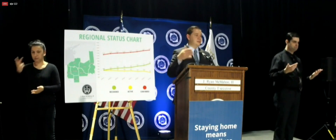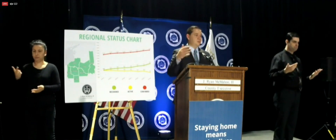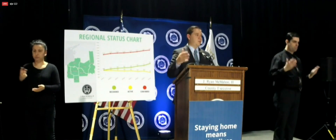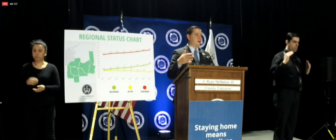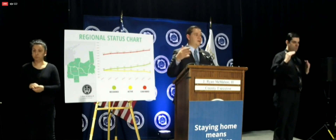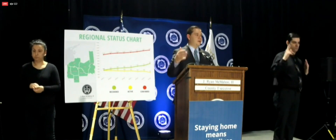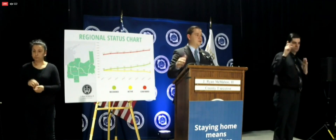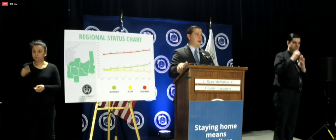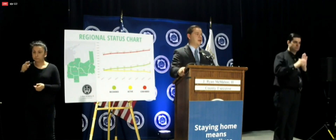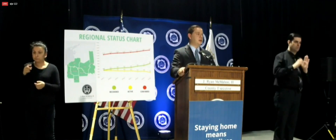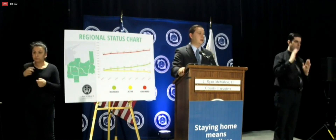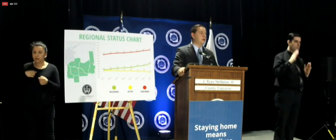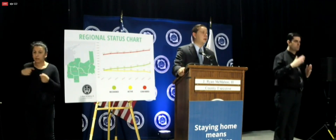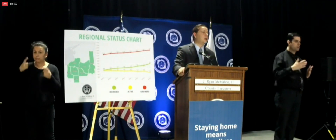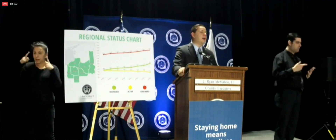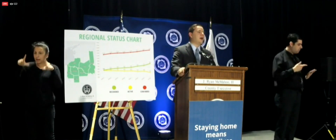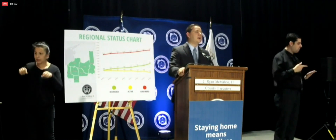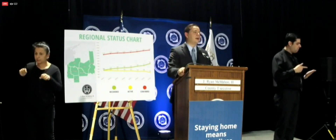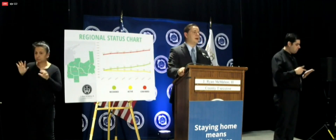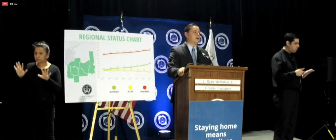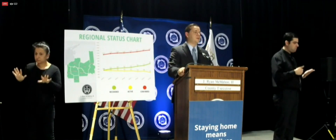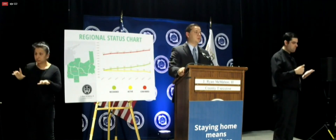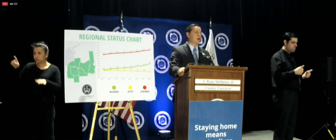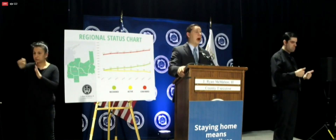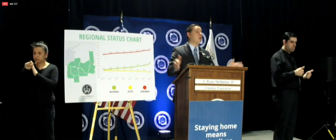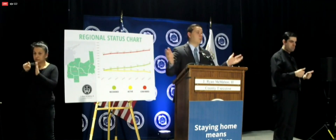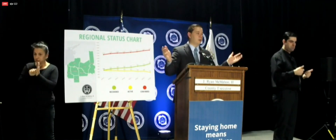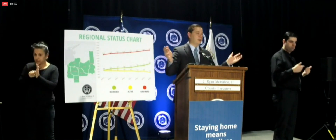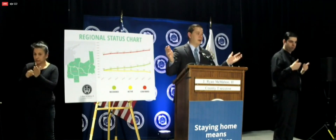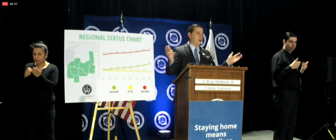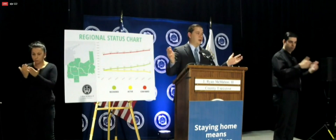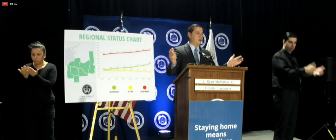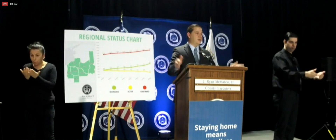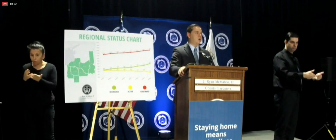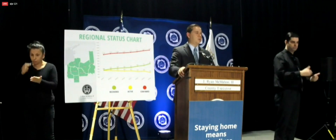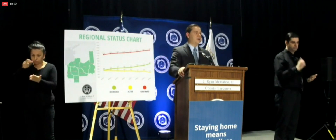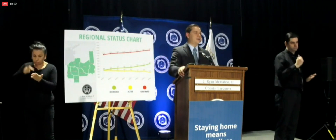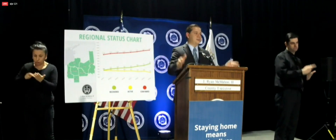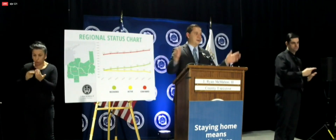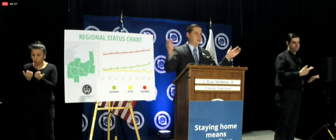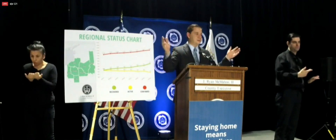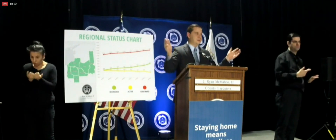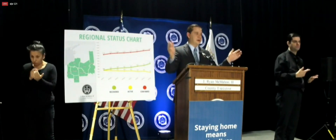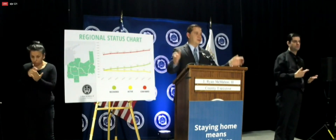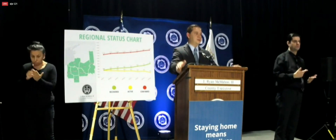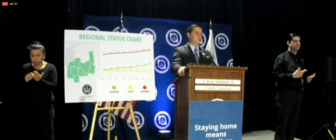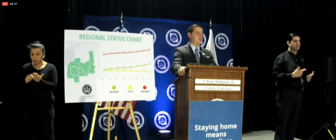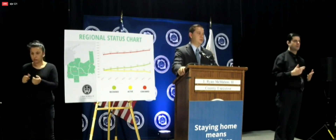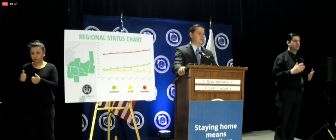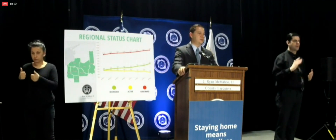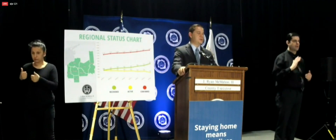EVENTUALLY, WE'RE GOING TO COME UP WITH HOPEFULLY THE STATE LILIKES WHAT THEY SEE, WE'RE PART OF NEW YORK STATE AND THEN, IT